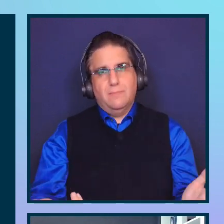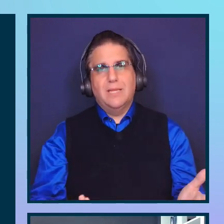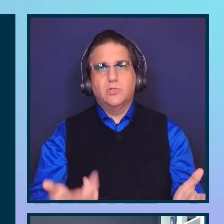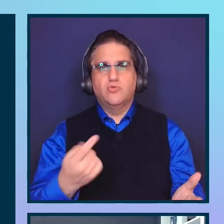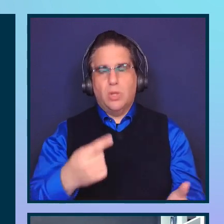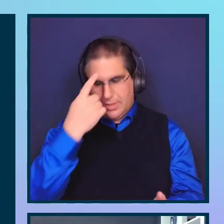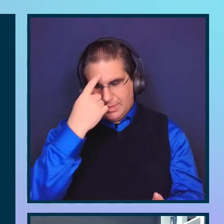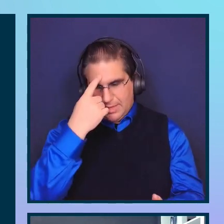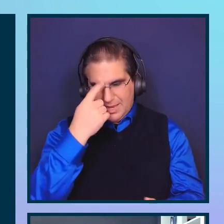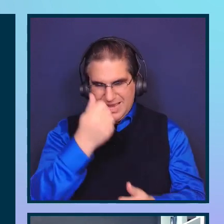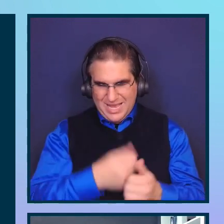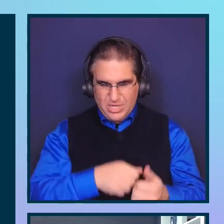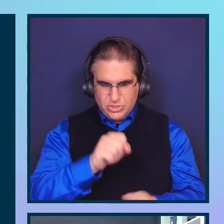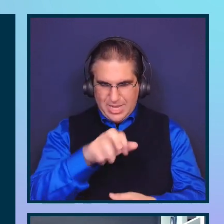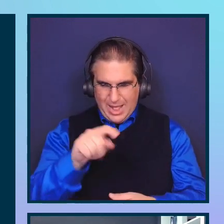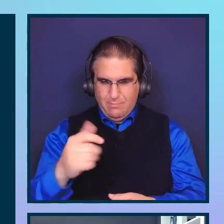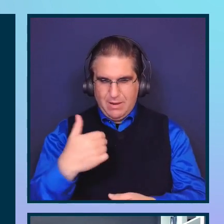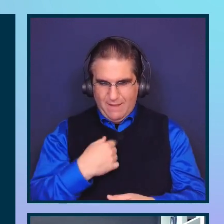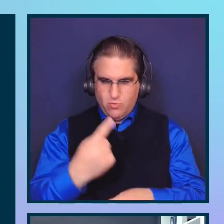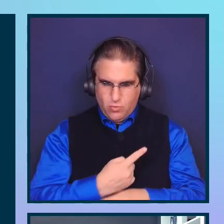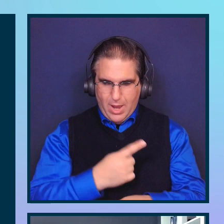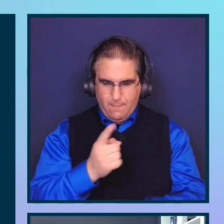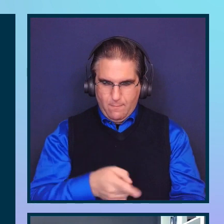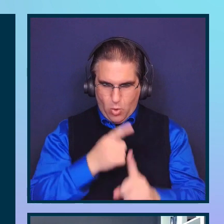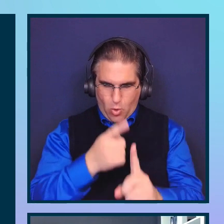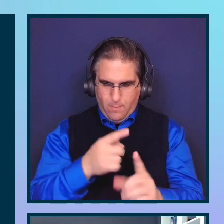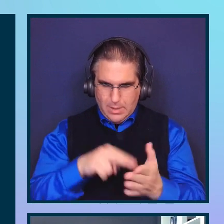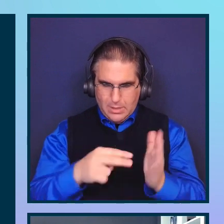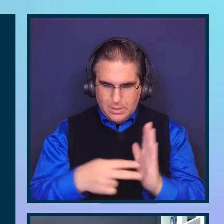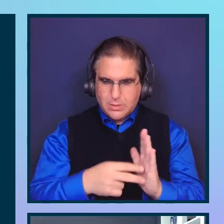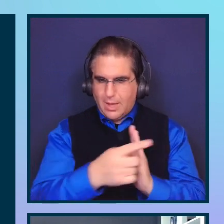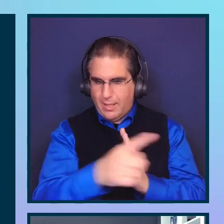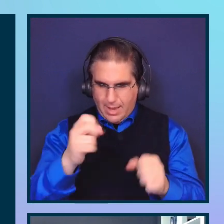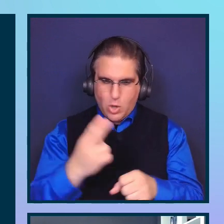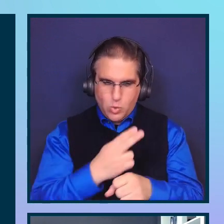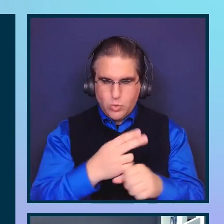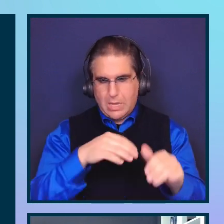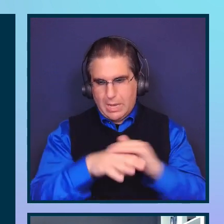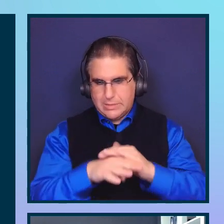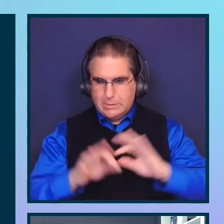of the elements, that we know what users are gonna be doing. And they understand what the actions are gonna be happening on screen.